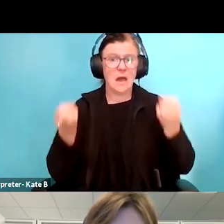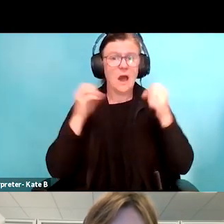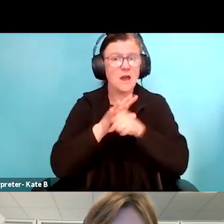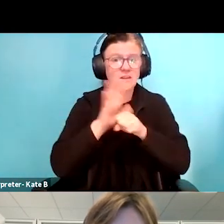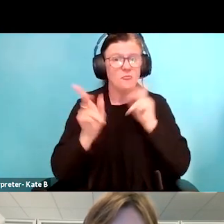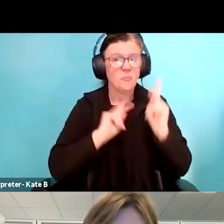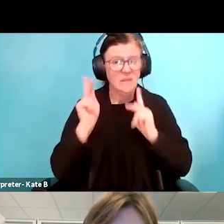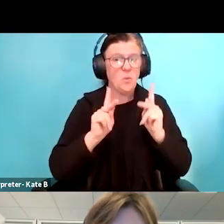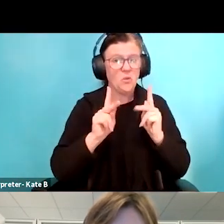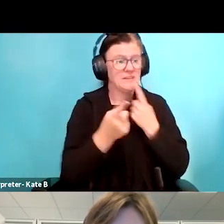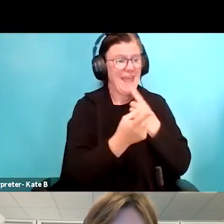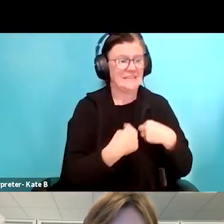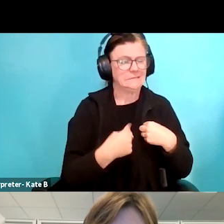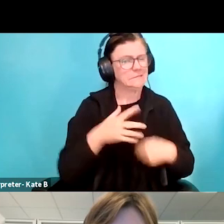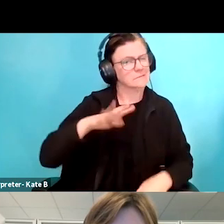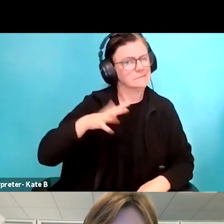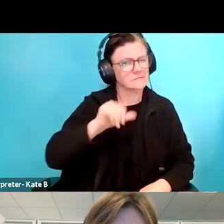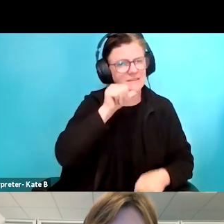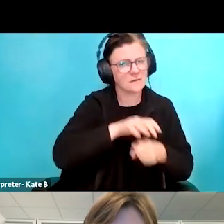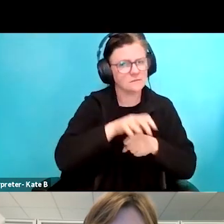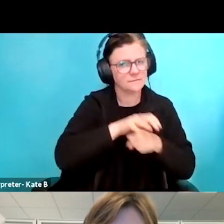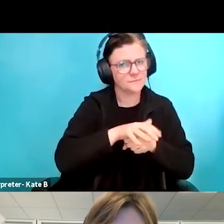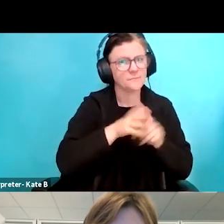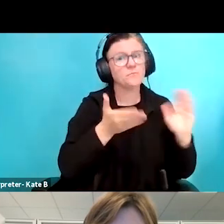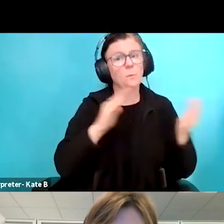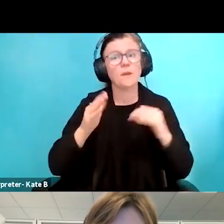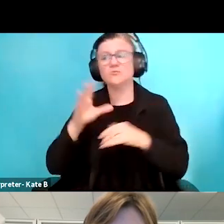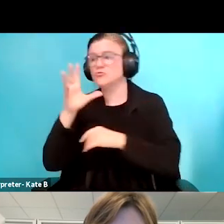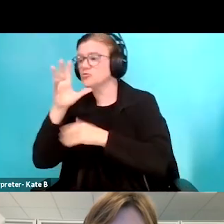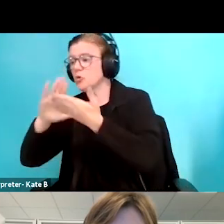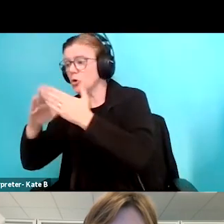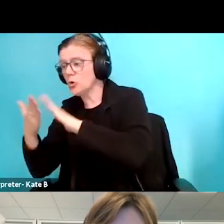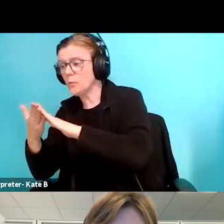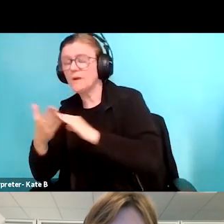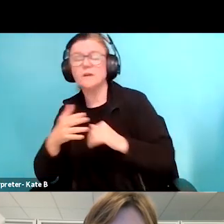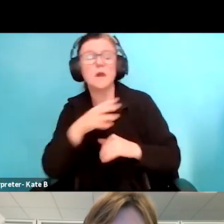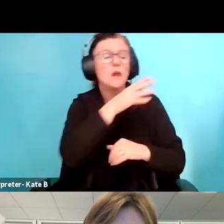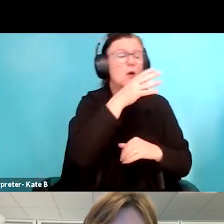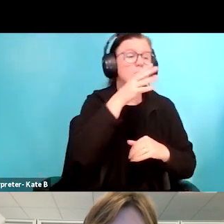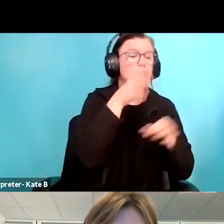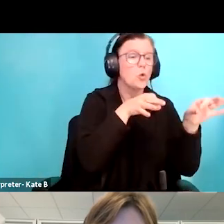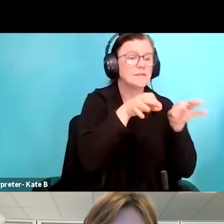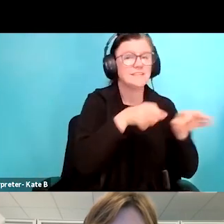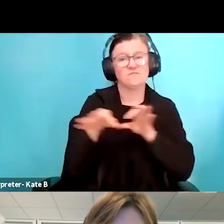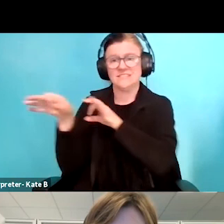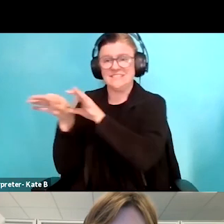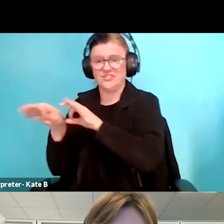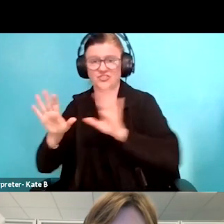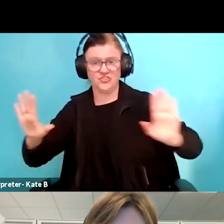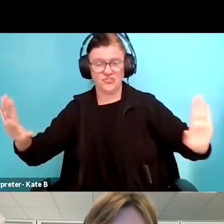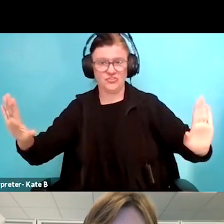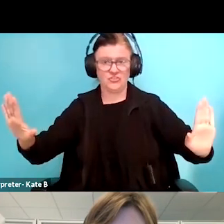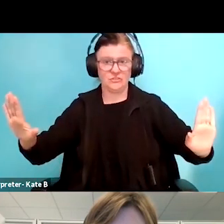and when you look at urban and rural definitions, the metro and or the micro and then encore